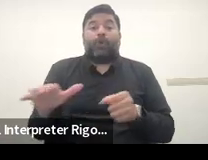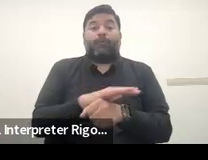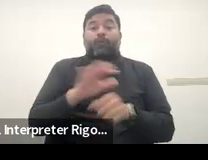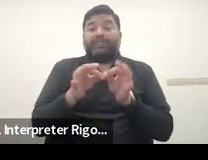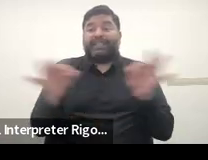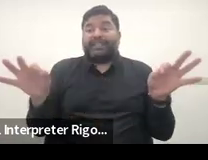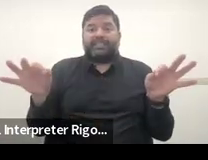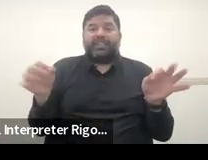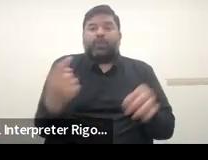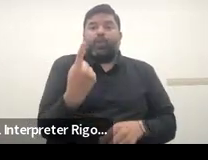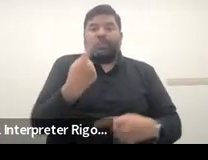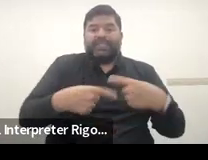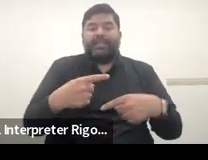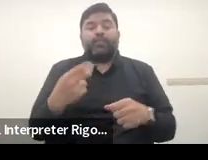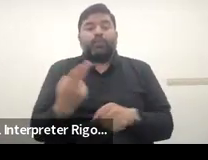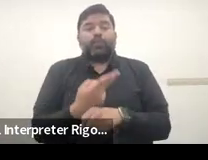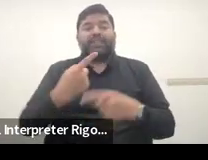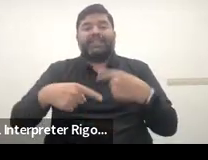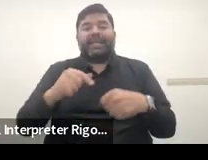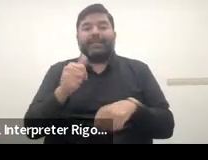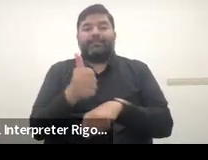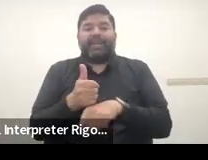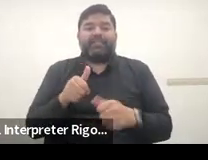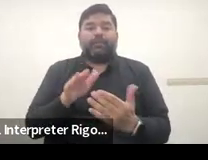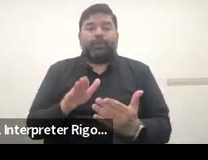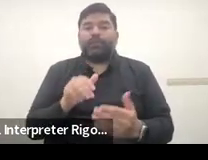And so using a sign-based approach is not not going to get you very far; it's not going